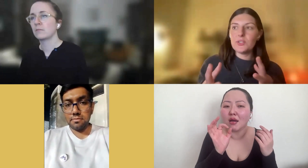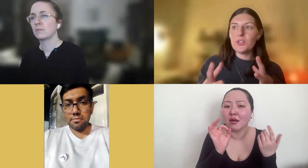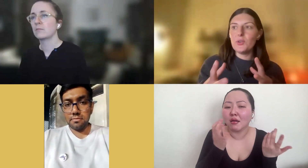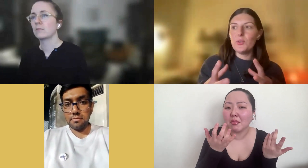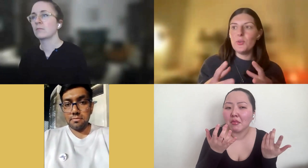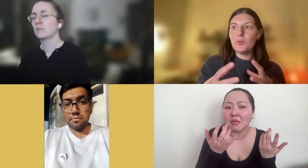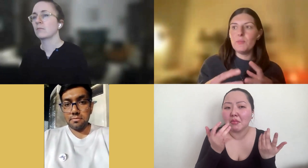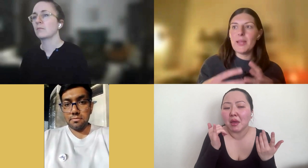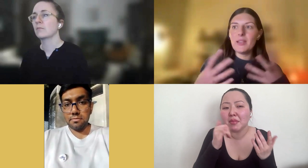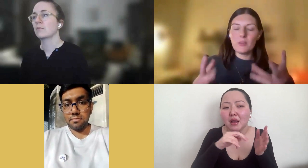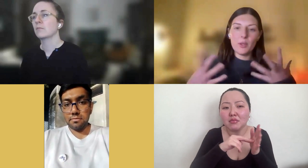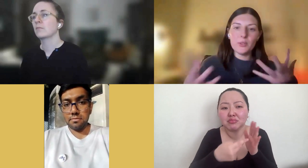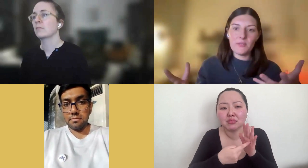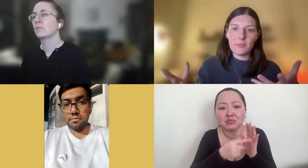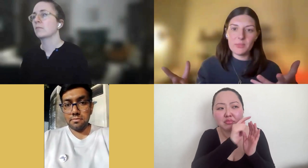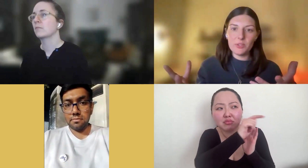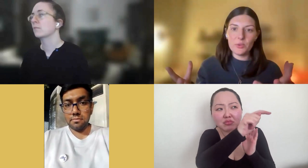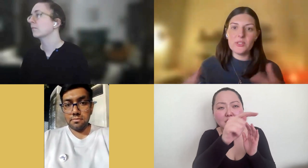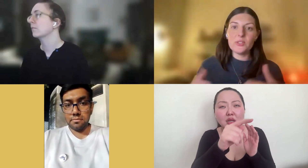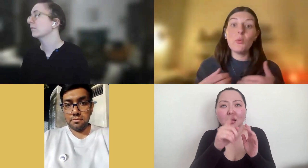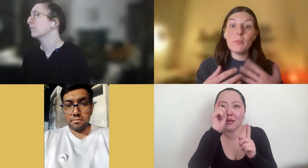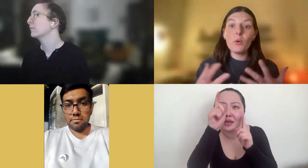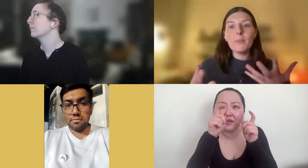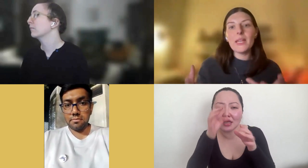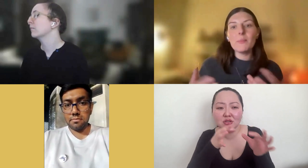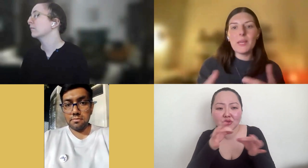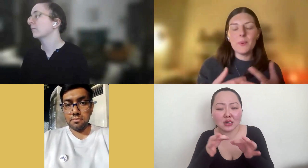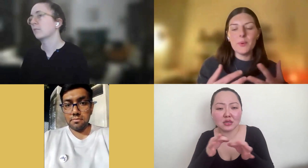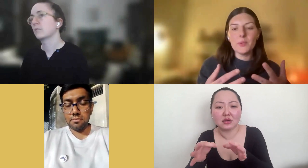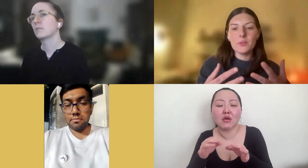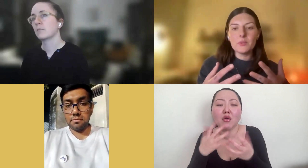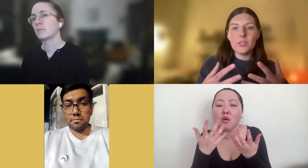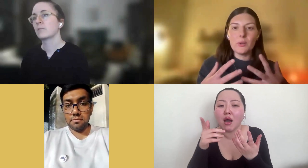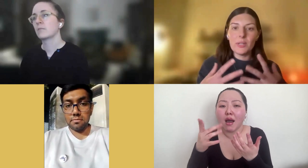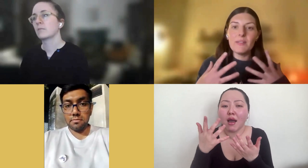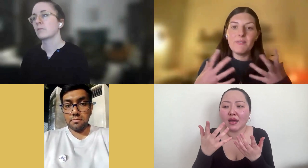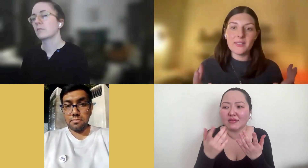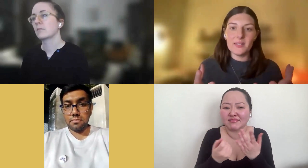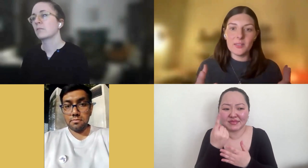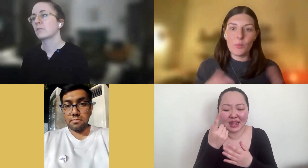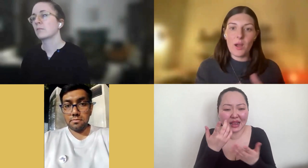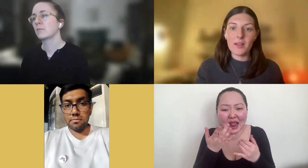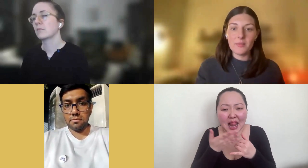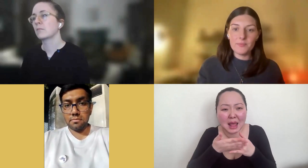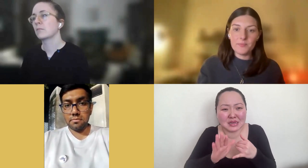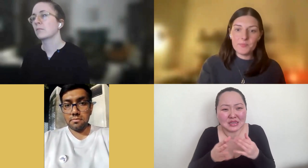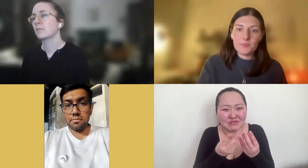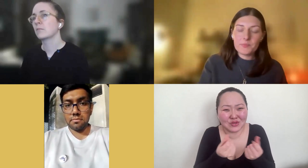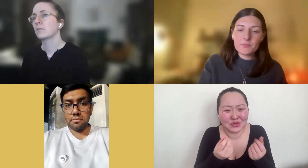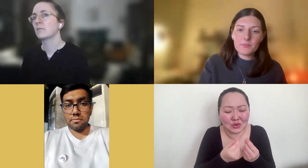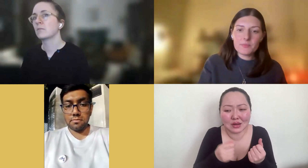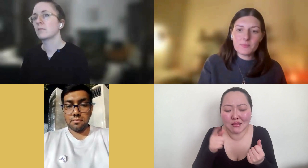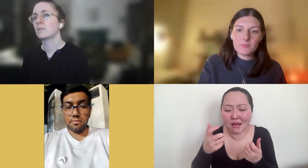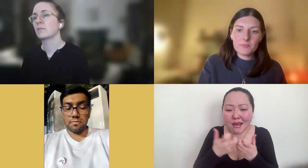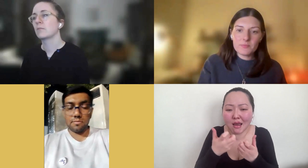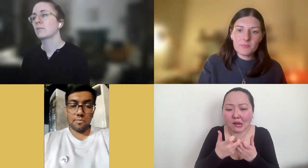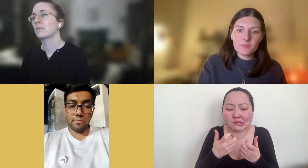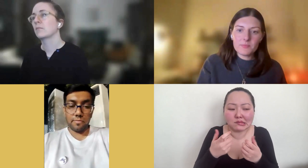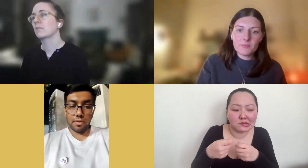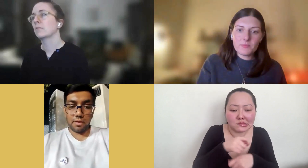use to make the most of limited resources, or make people really invest in this work?